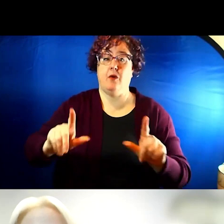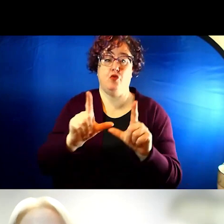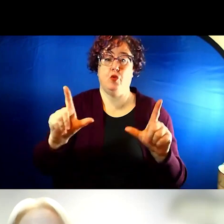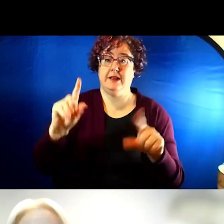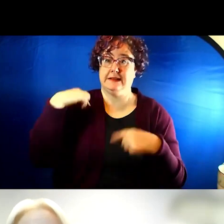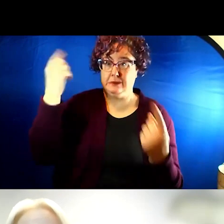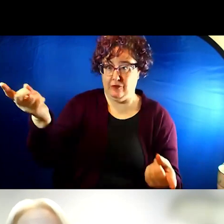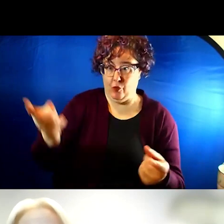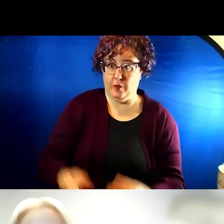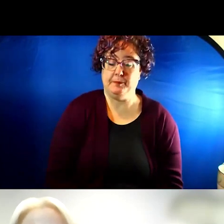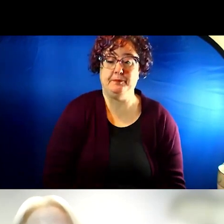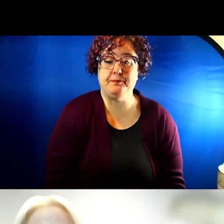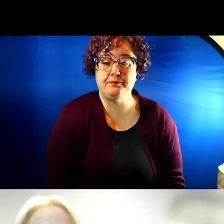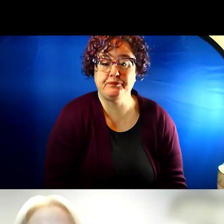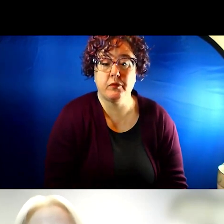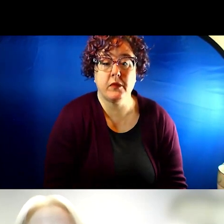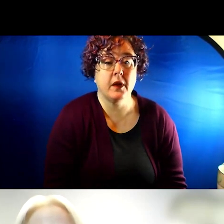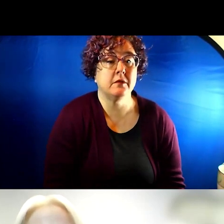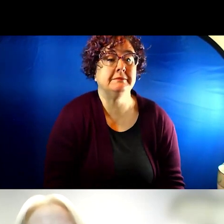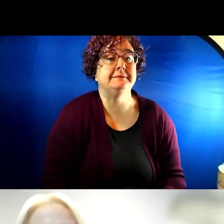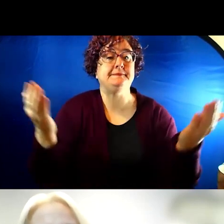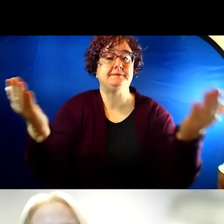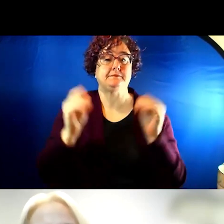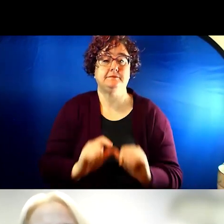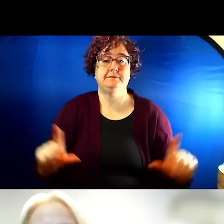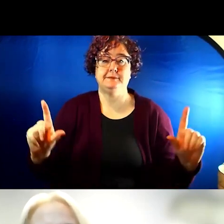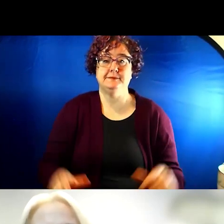NEXT SLIDE.